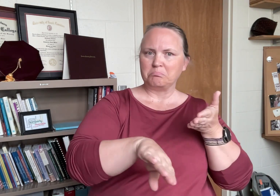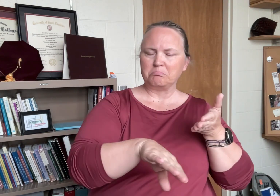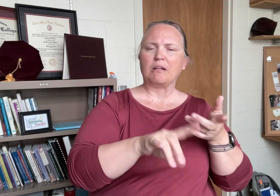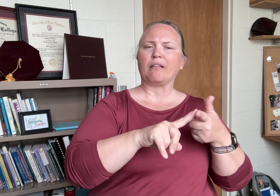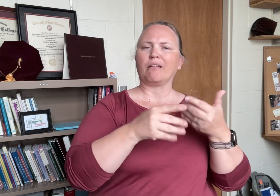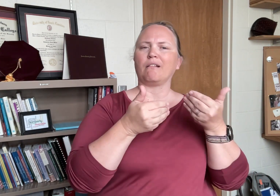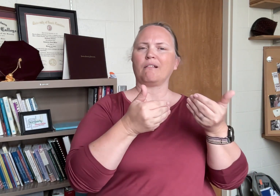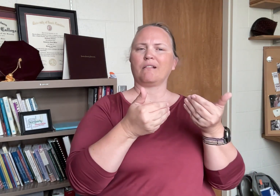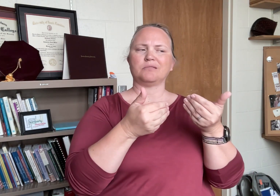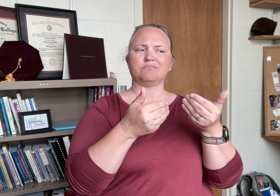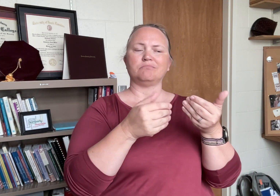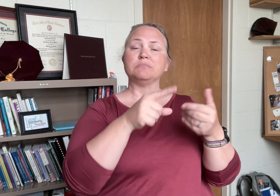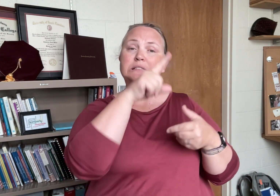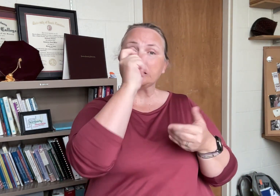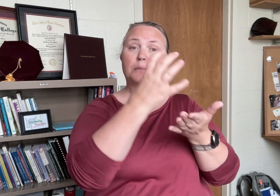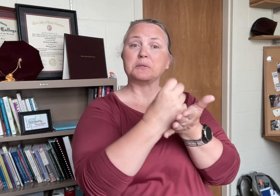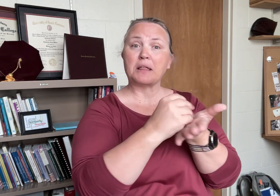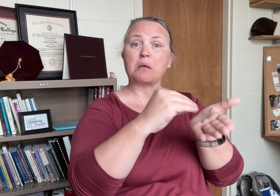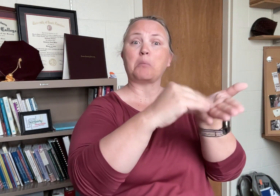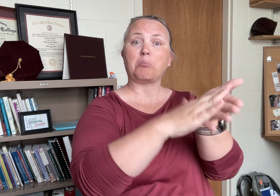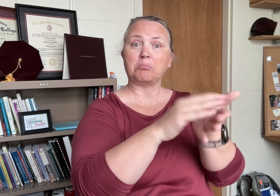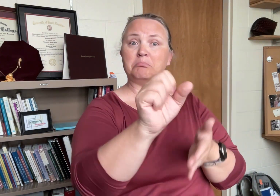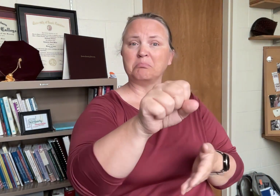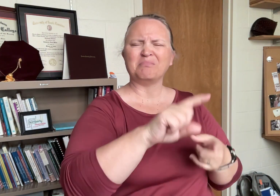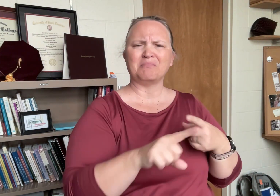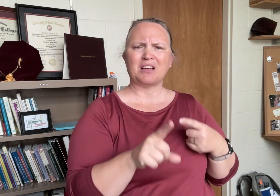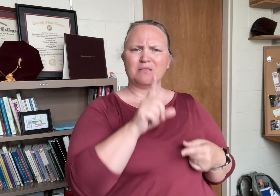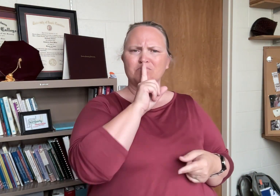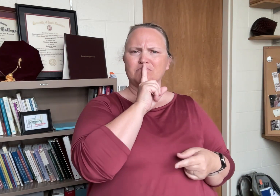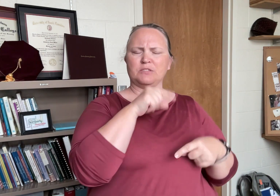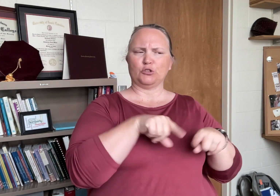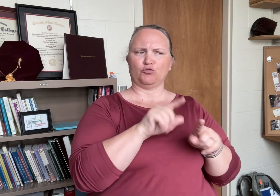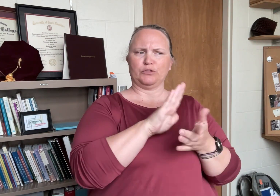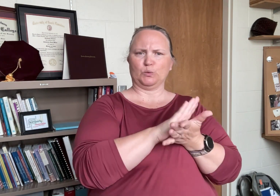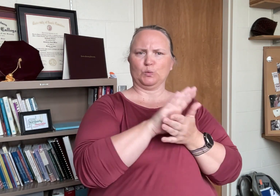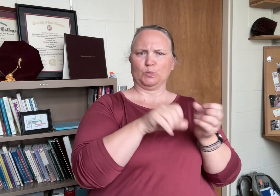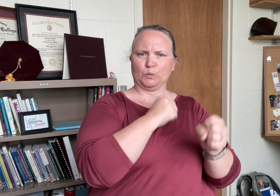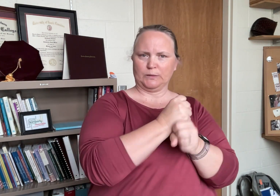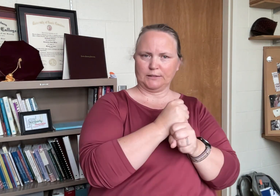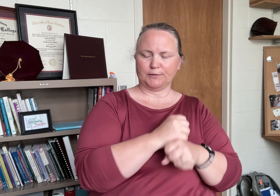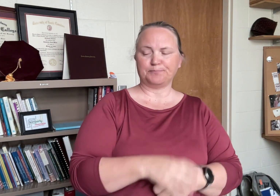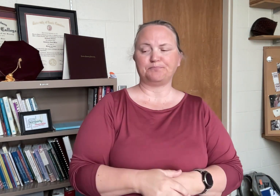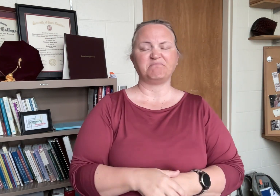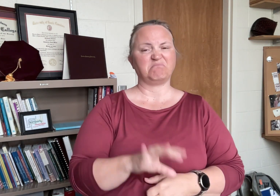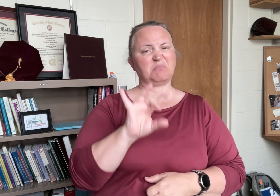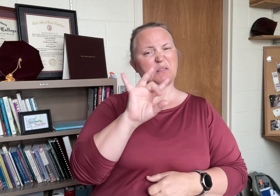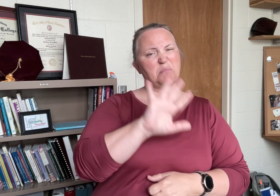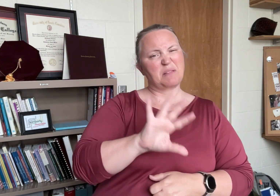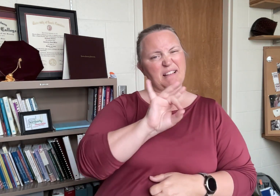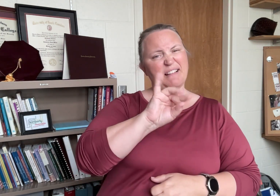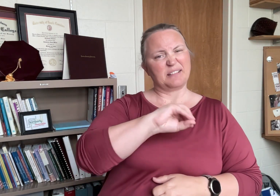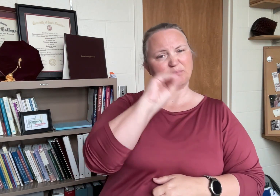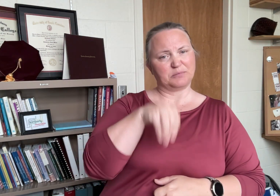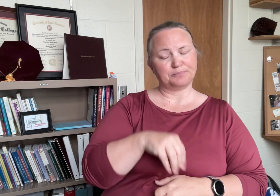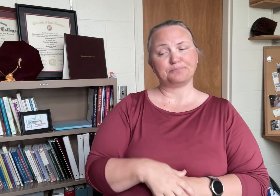kind of in my department currently, which is unless you're asking for a course release, you don't put just your research time in there.